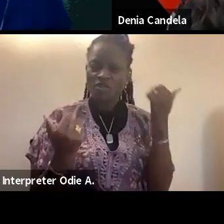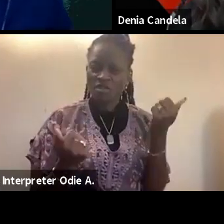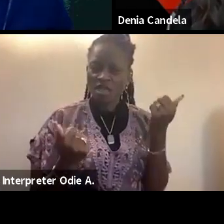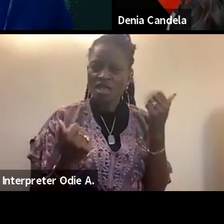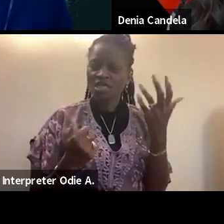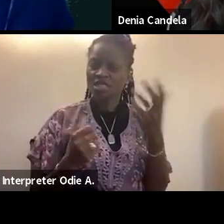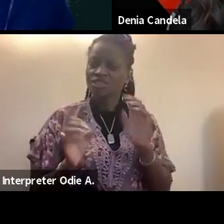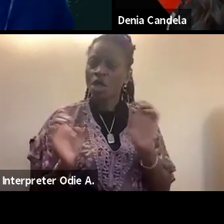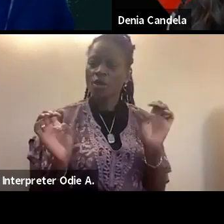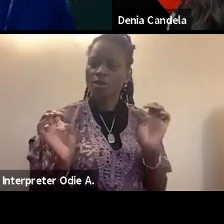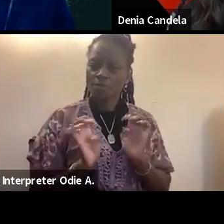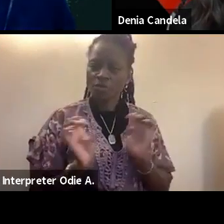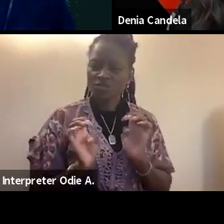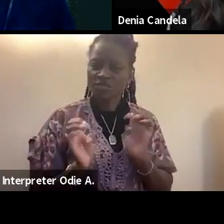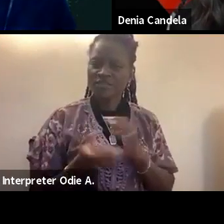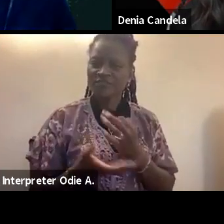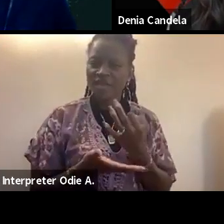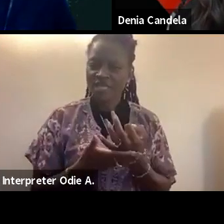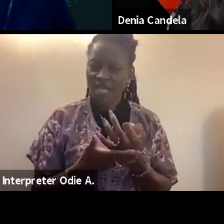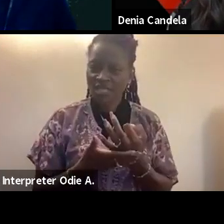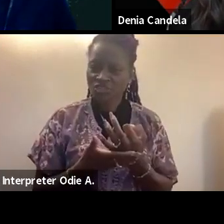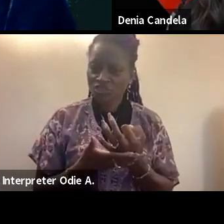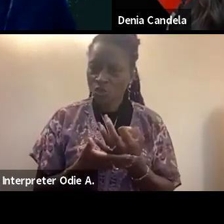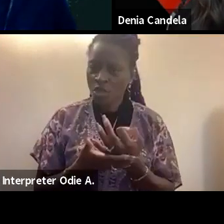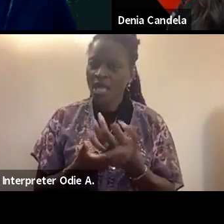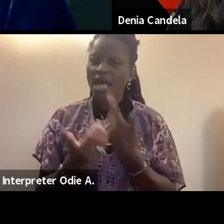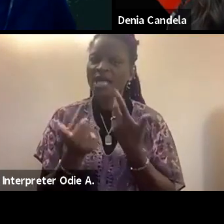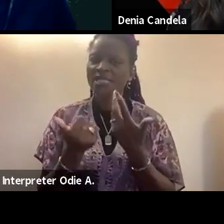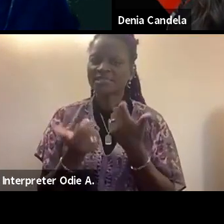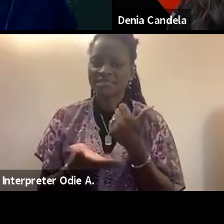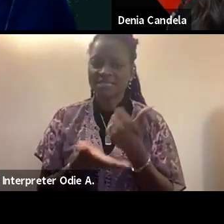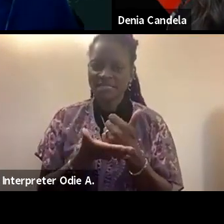financial assistance and direct resources that we're offering as well.